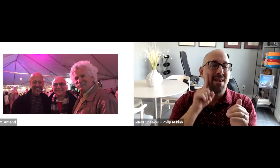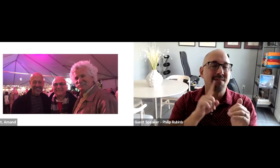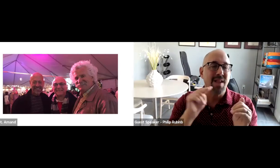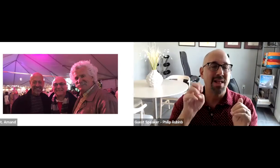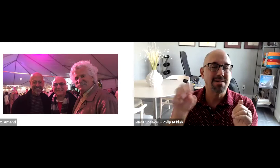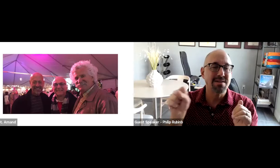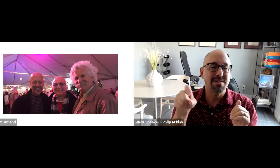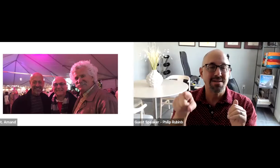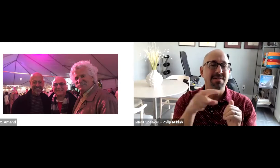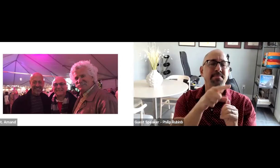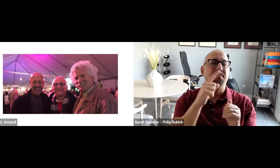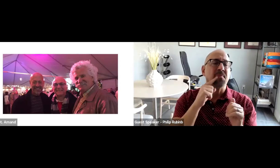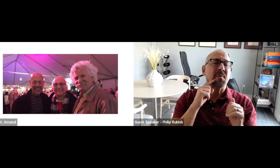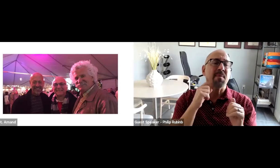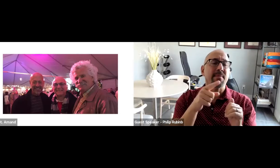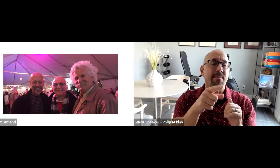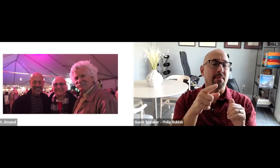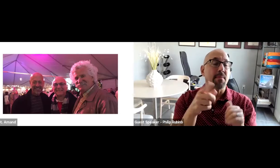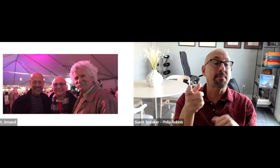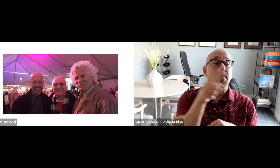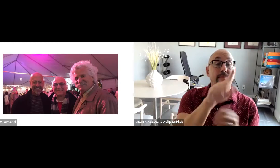National Center on Deafness.